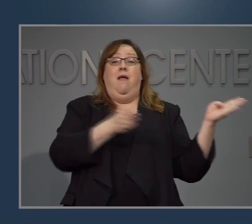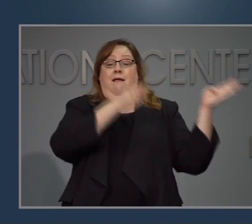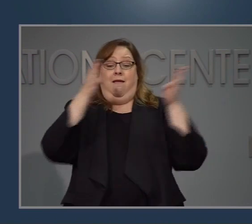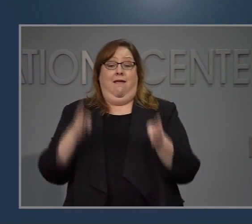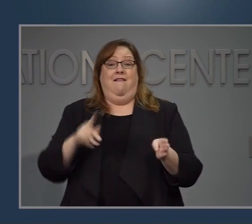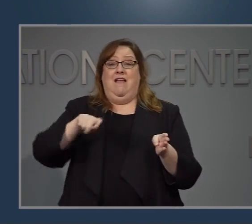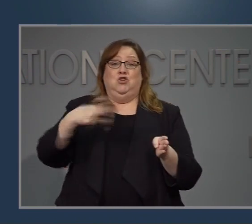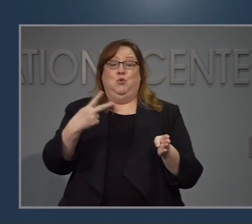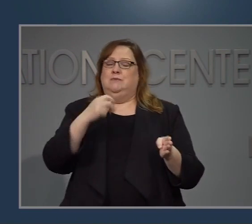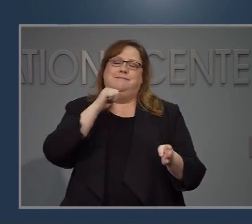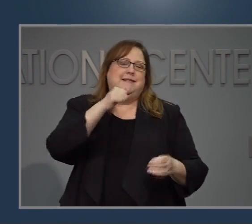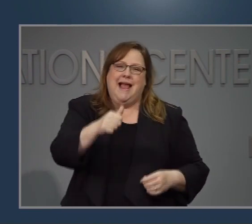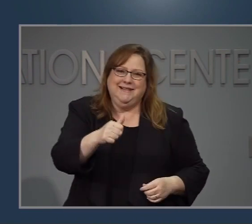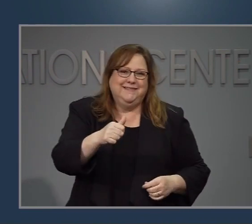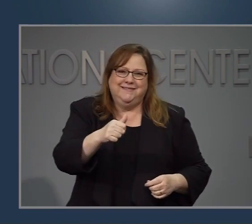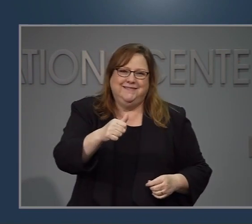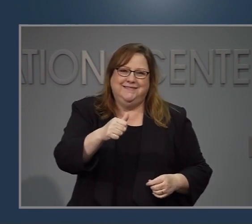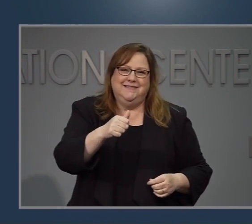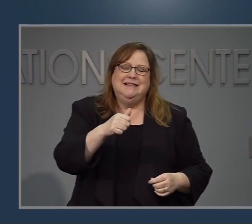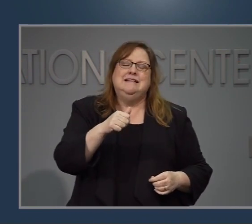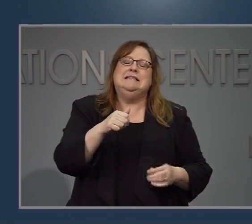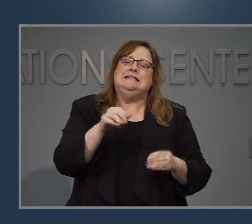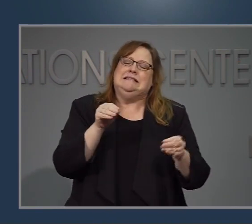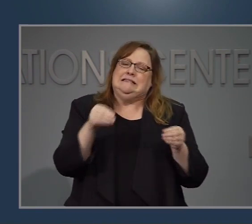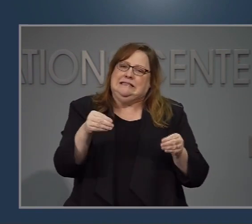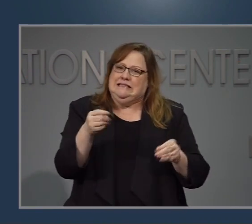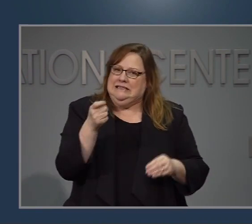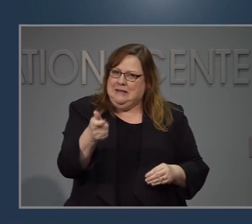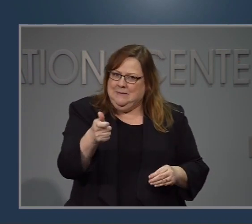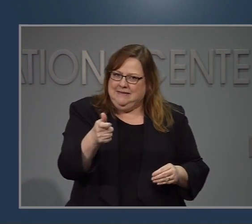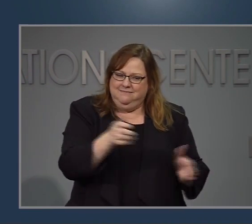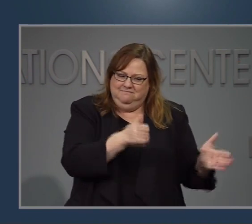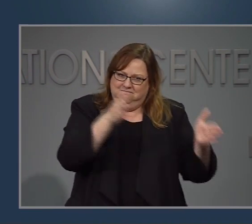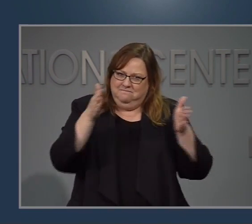MORE CAUTIOUS WAY. ARE RISING CASE COUNTS INDICATE THAT WE NEED TO TAKE A MORE MODEST STEP